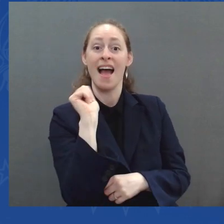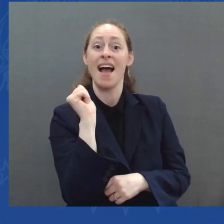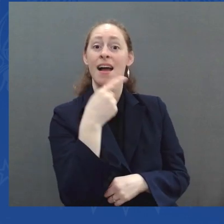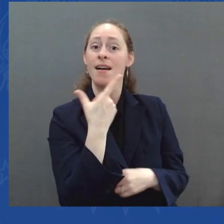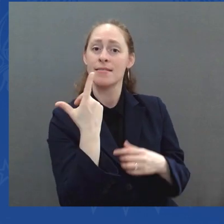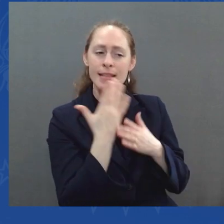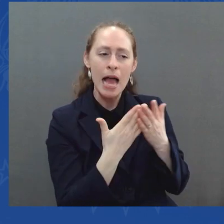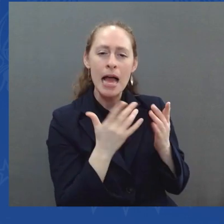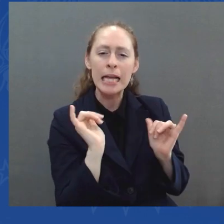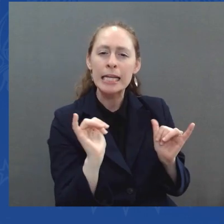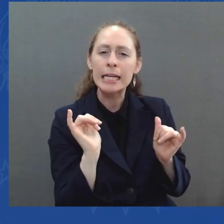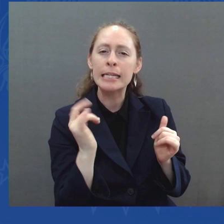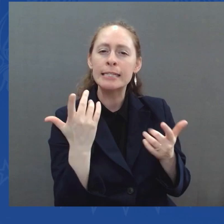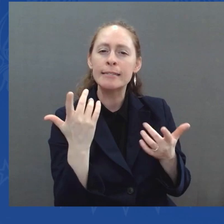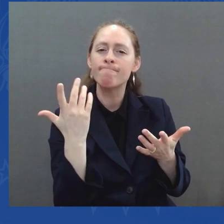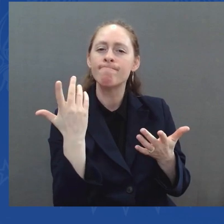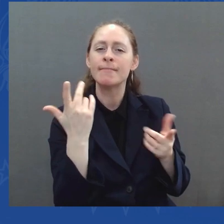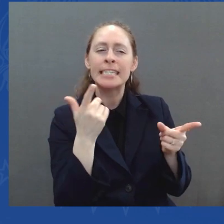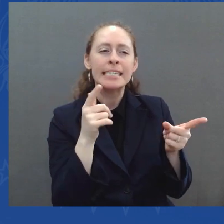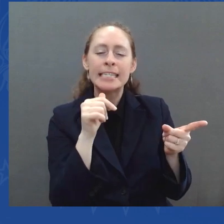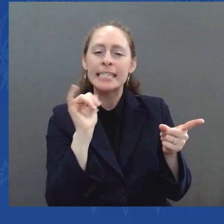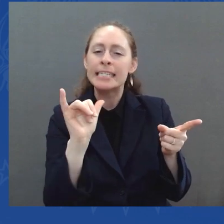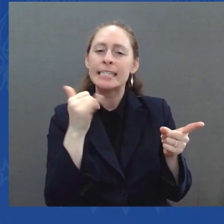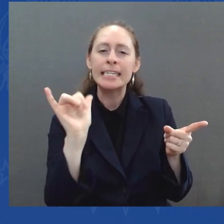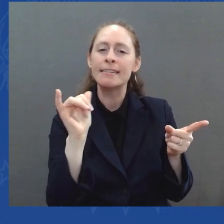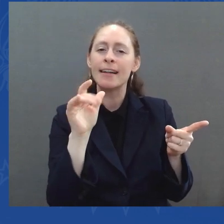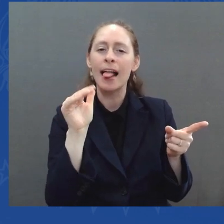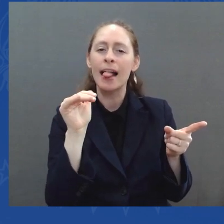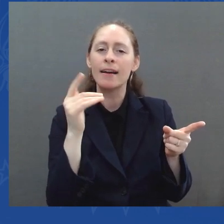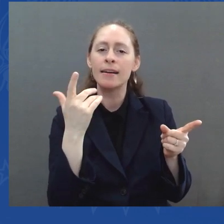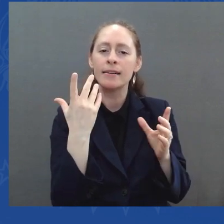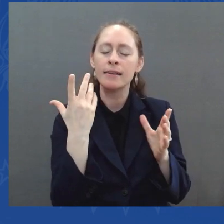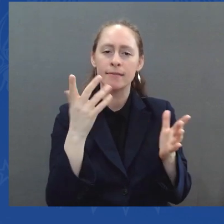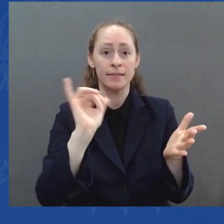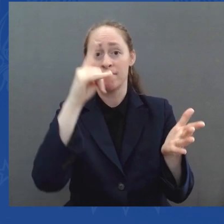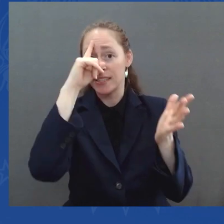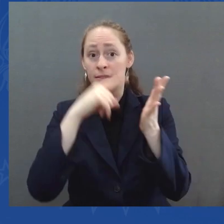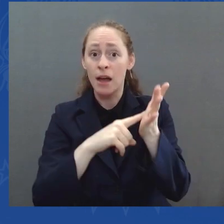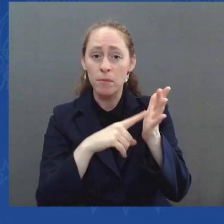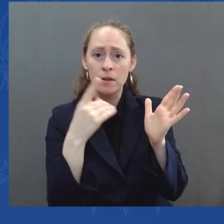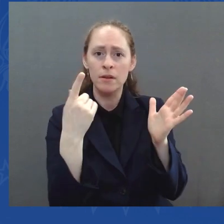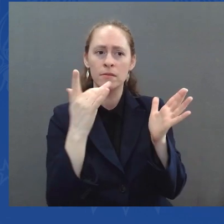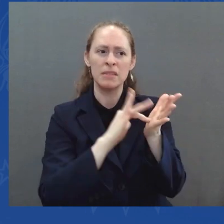Some poor Americans are still falling through the cracks. In some cases, healthcare subsidies